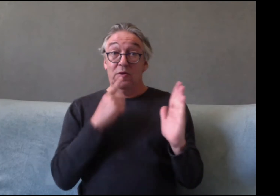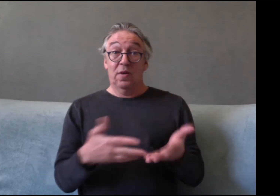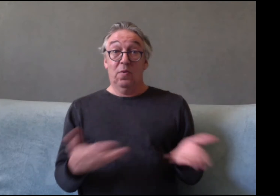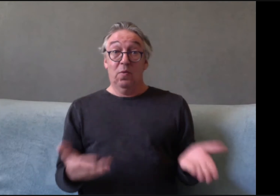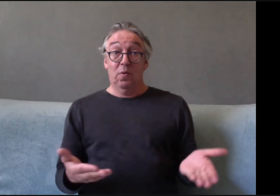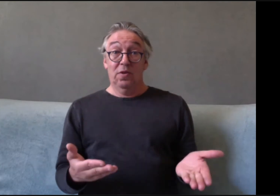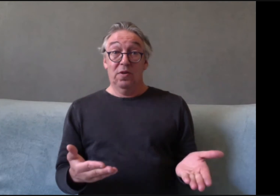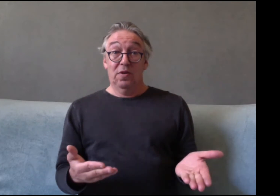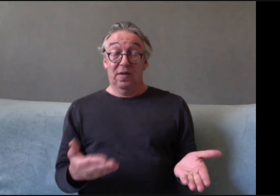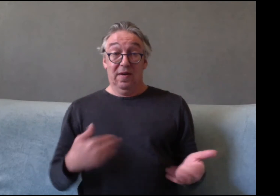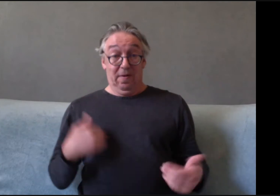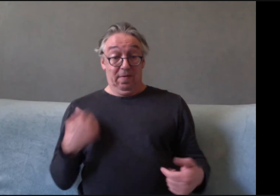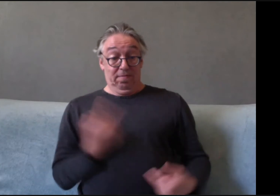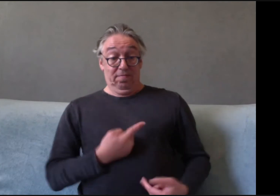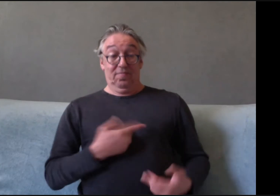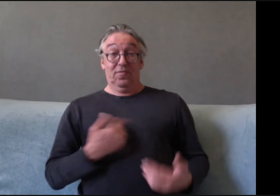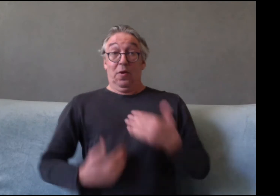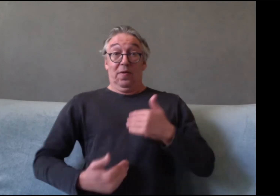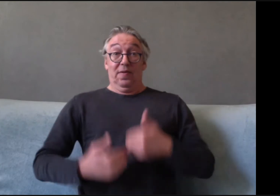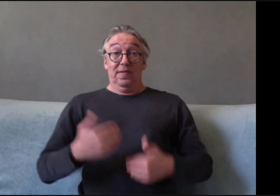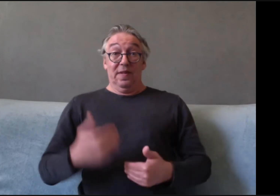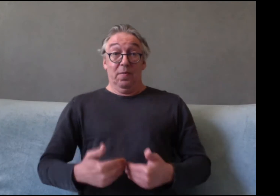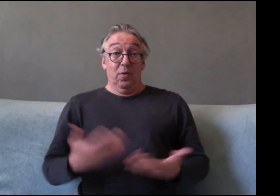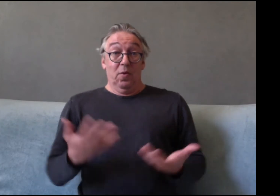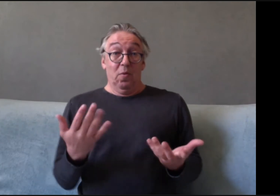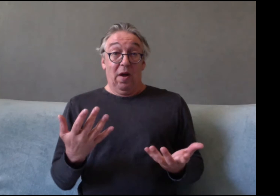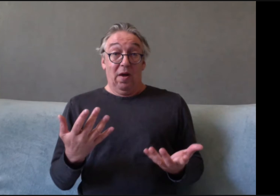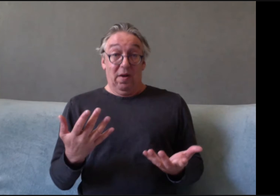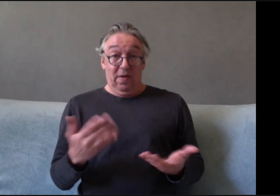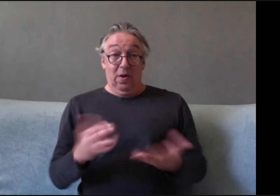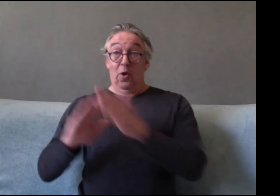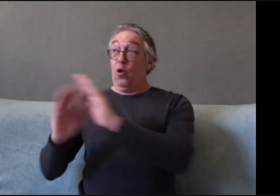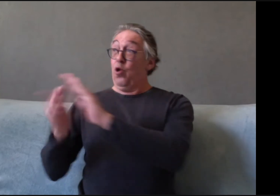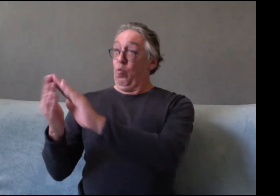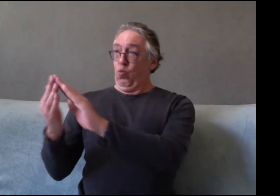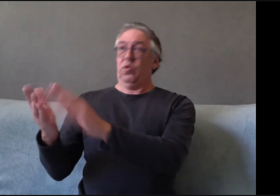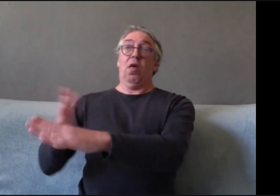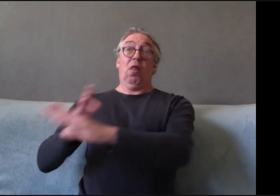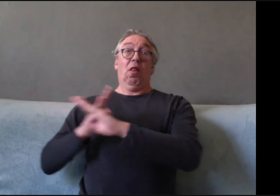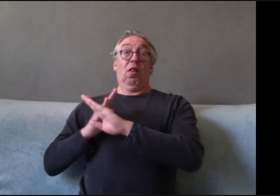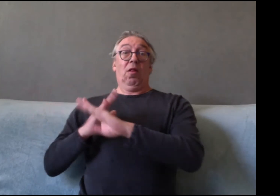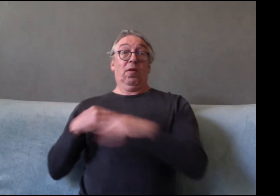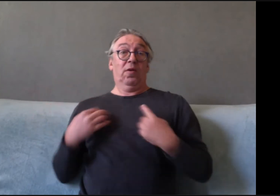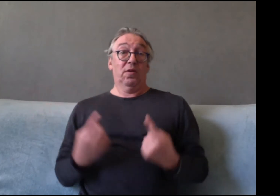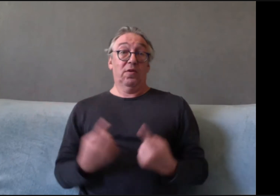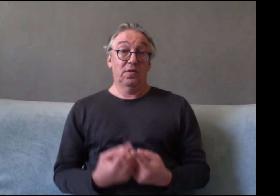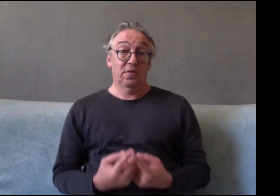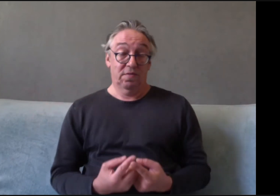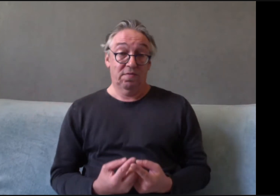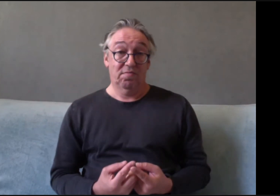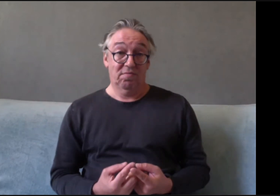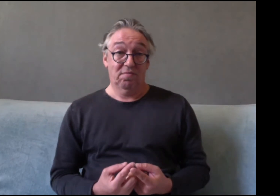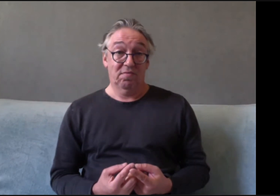because persons with disability are excluded.